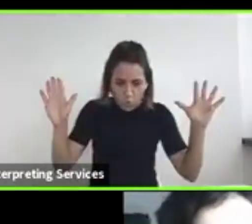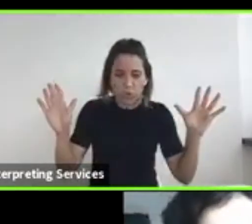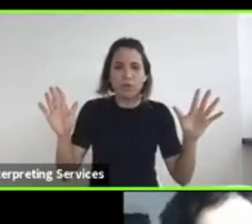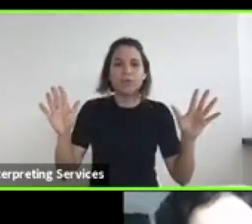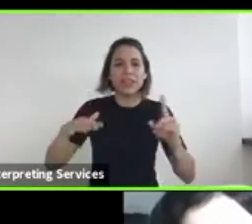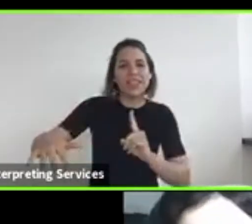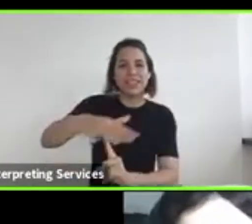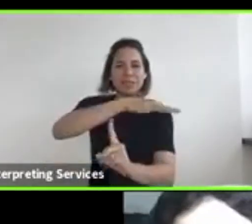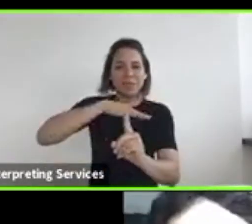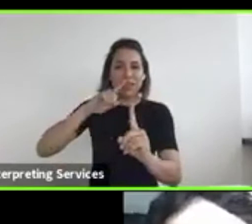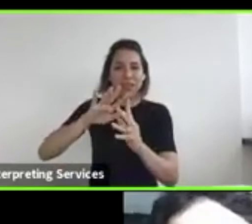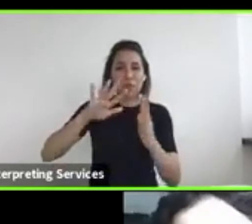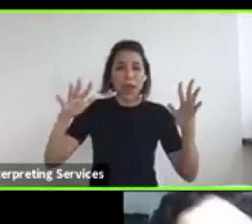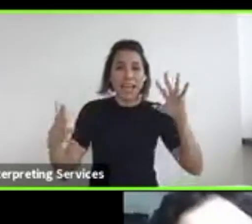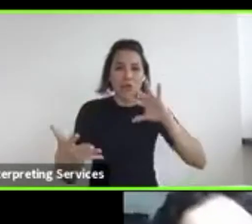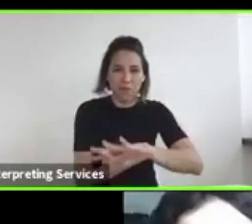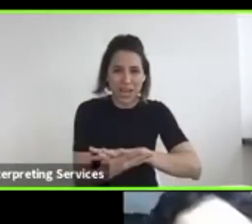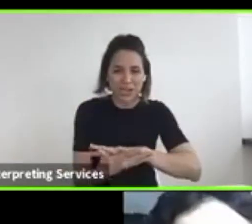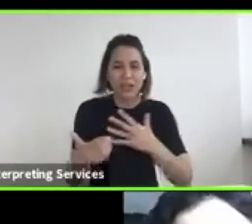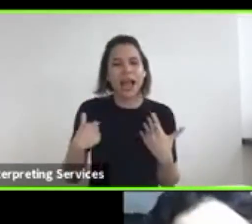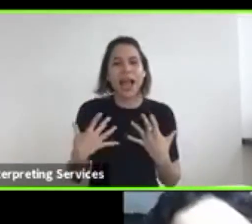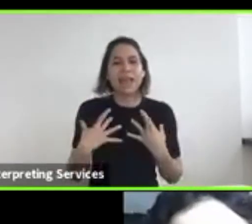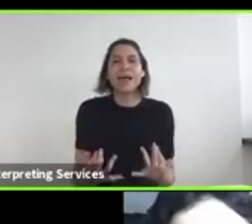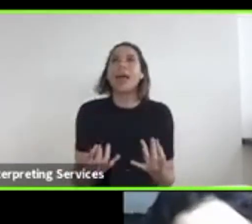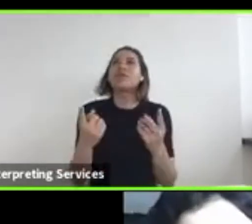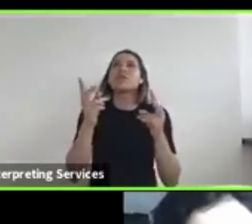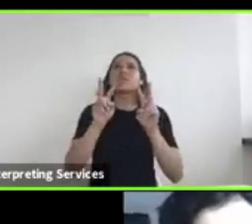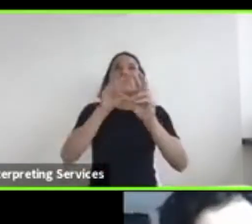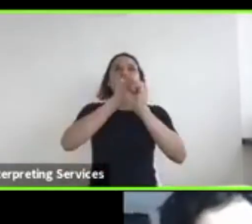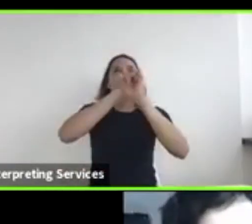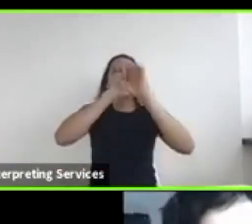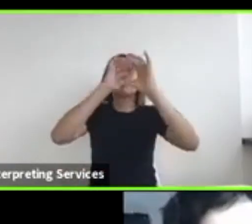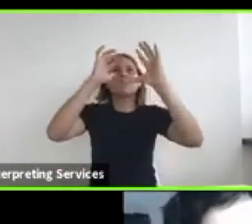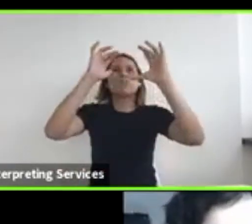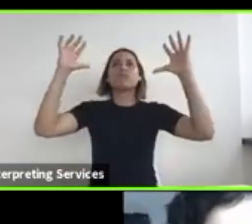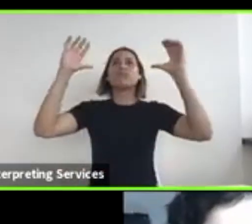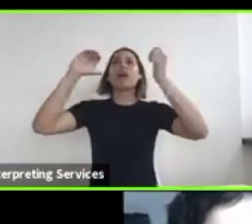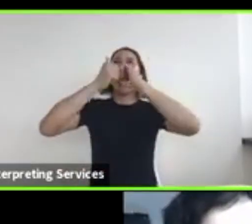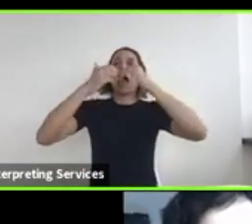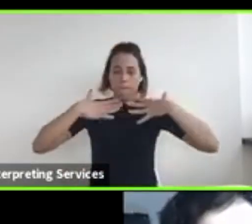TO TRY TO THINK OF THE WAYS IN WHICH, MY BODY, THE MOVEMENT THAT I CREATE,